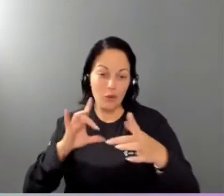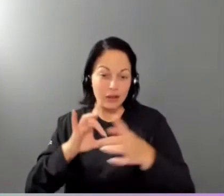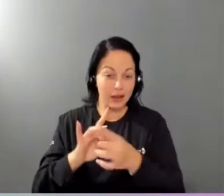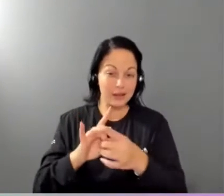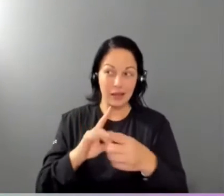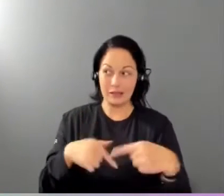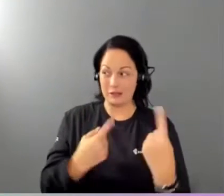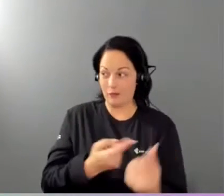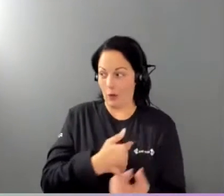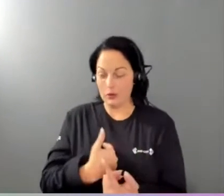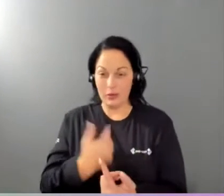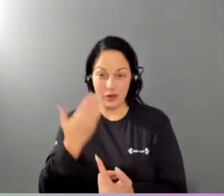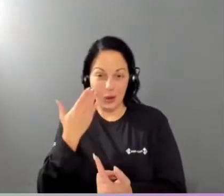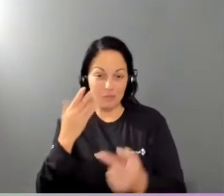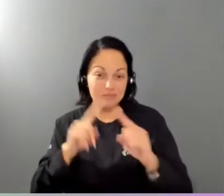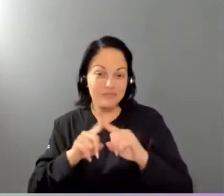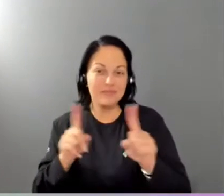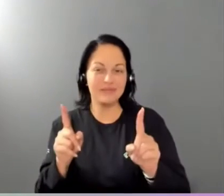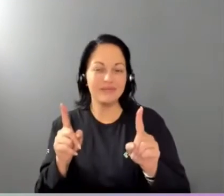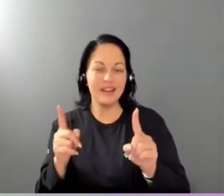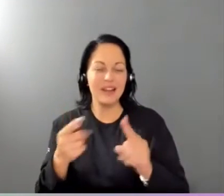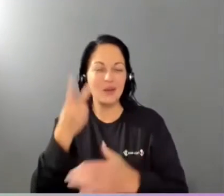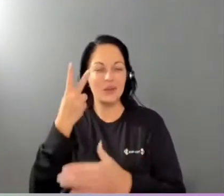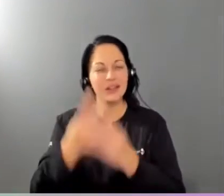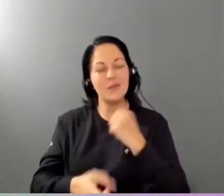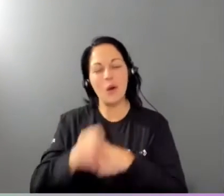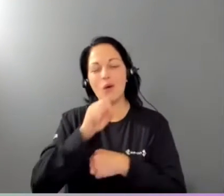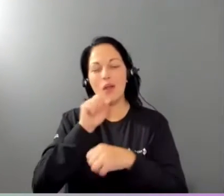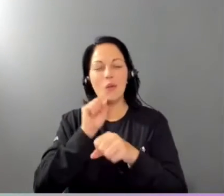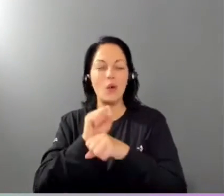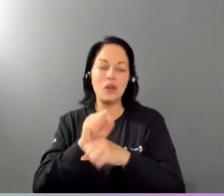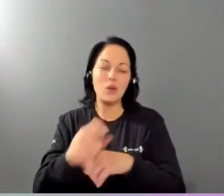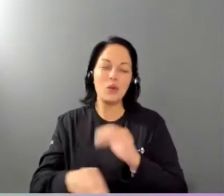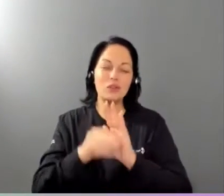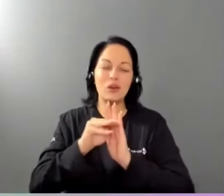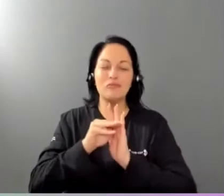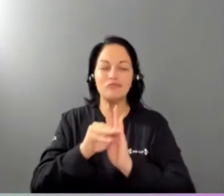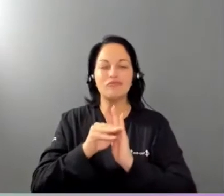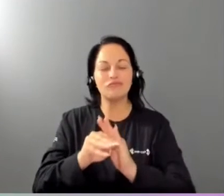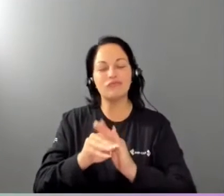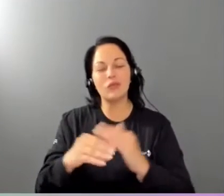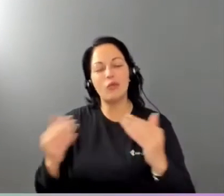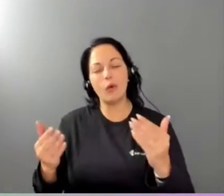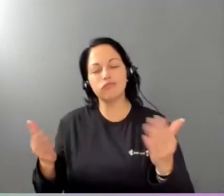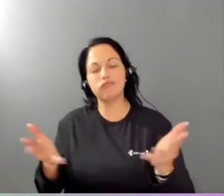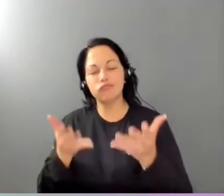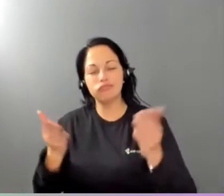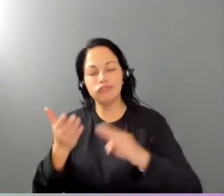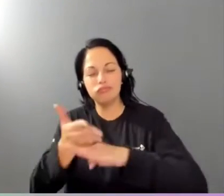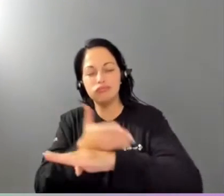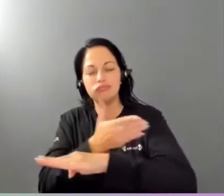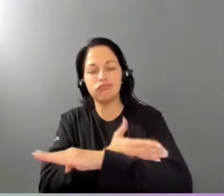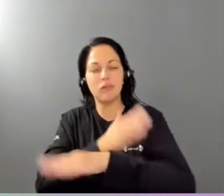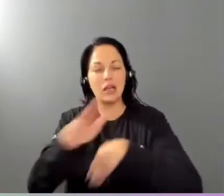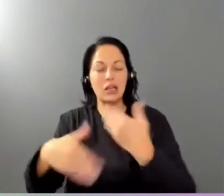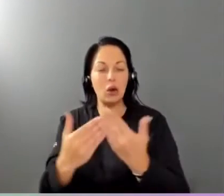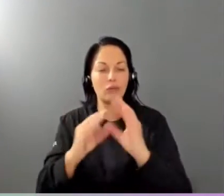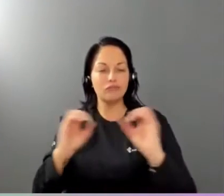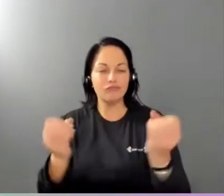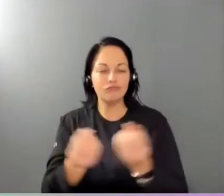like this together, and our same strange hearing last names. Were not related, as far as as we know, but we do both really